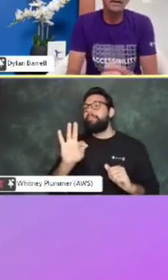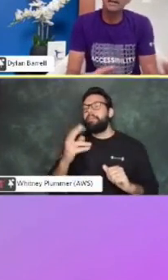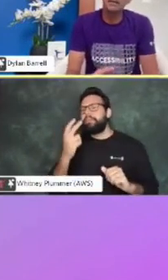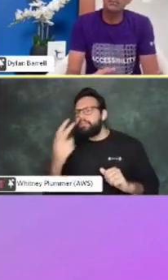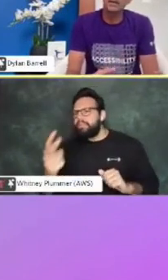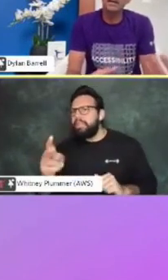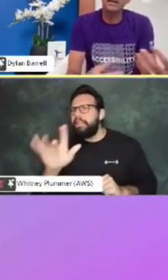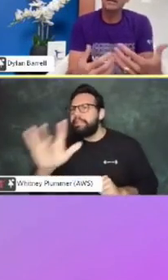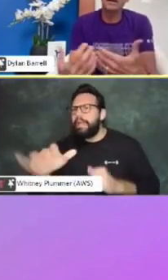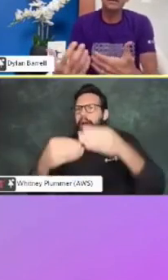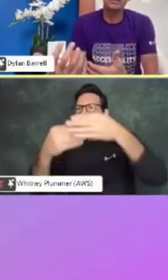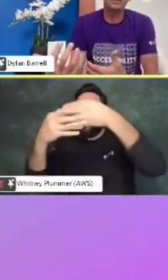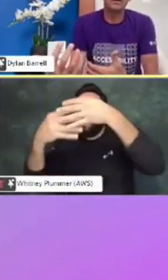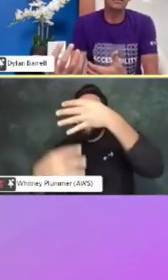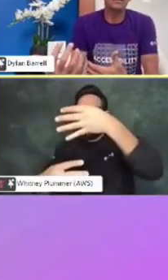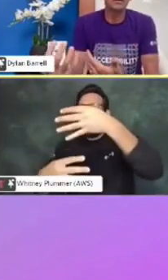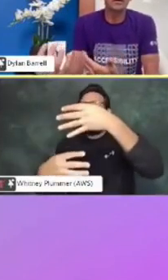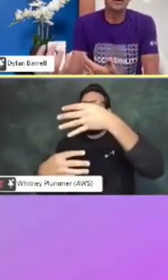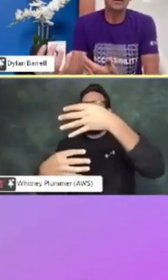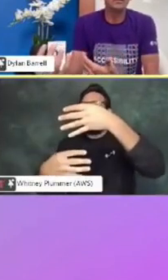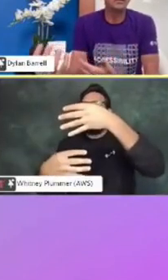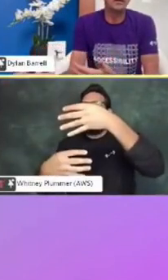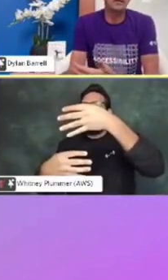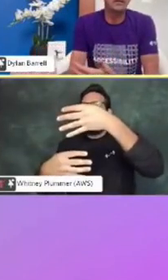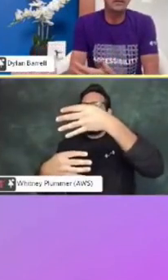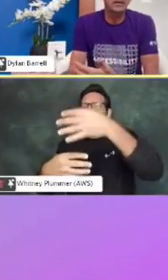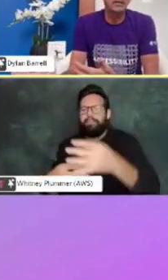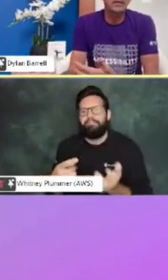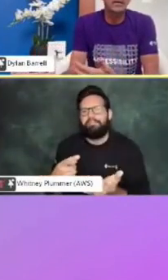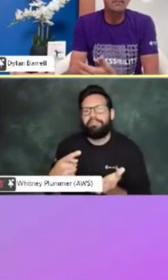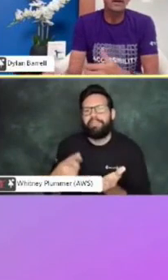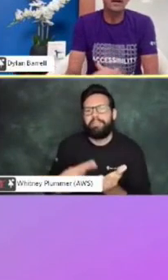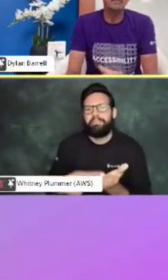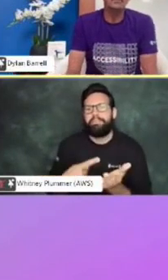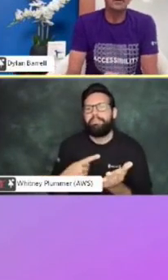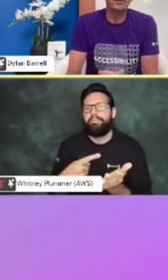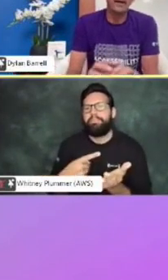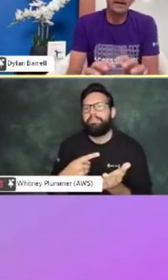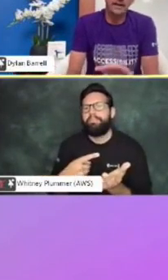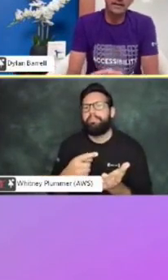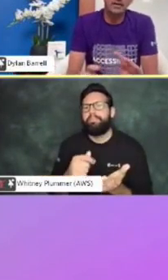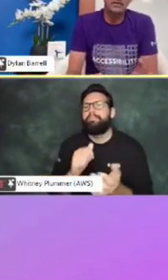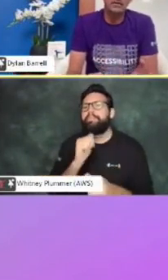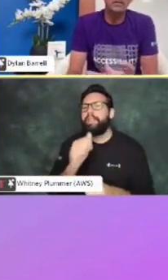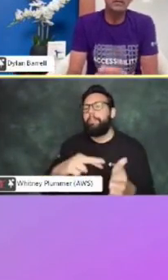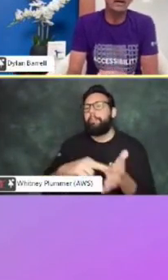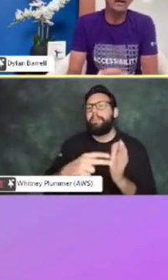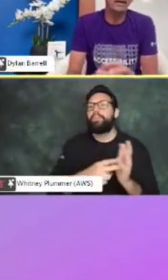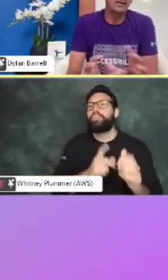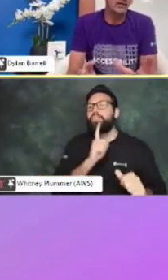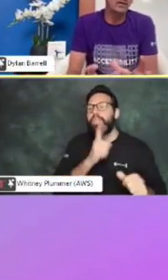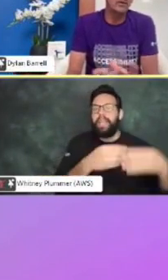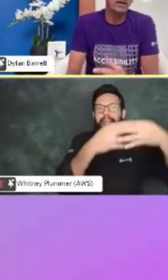doesn't mean that it's actually not just a list of links. So that context and that nuance